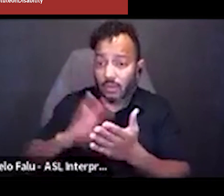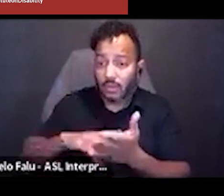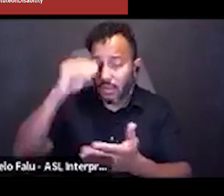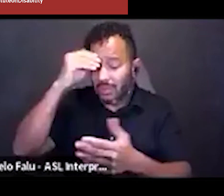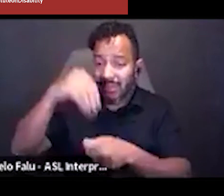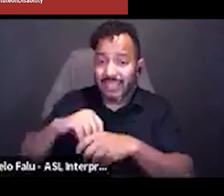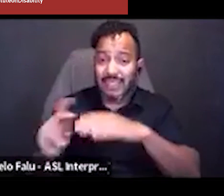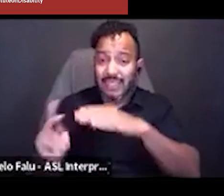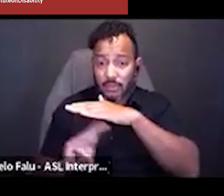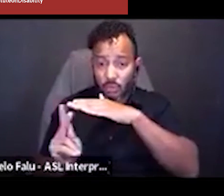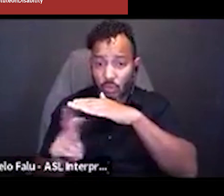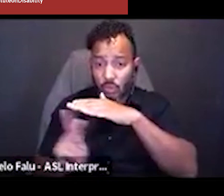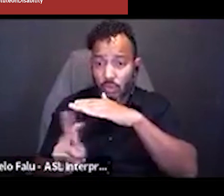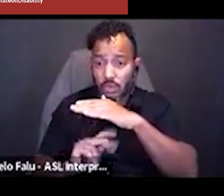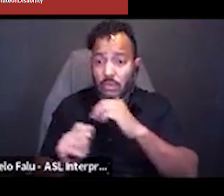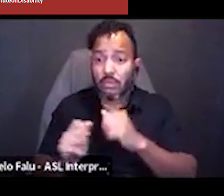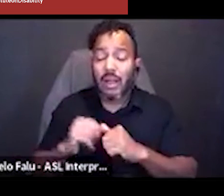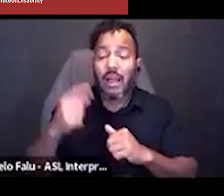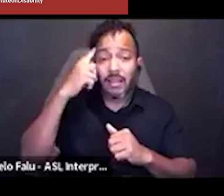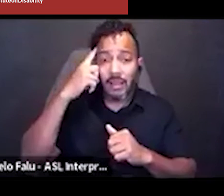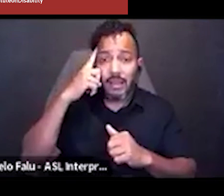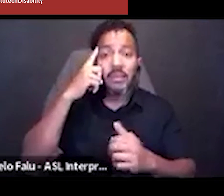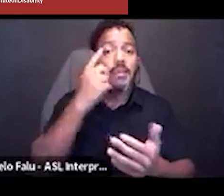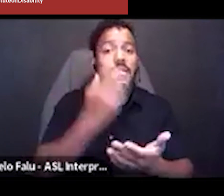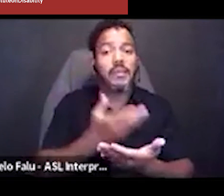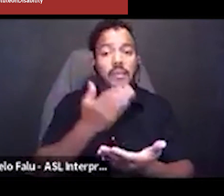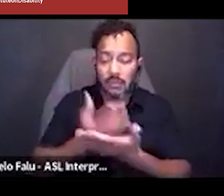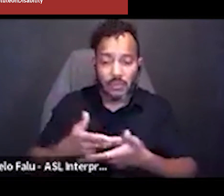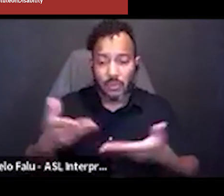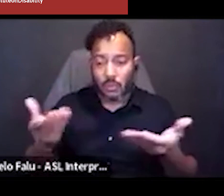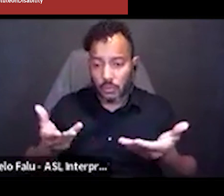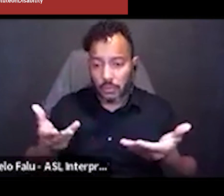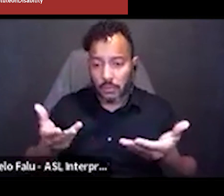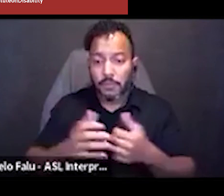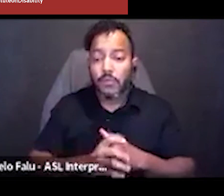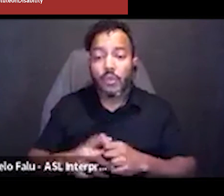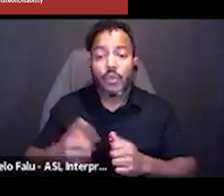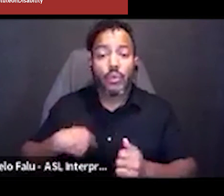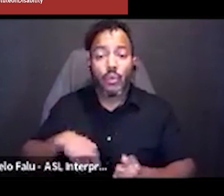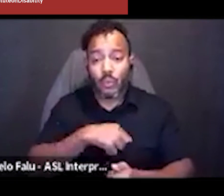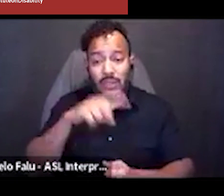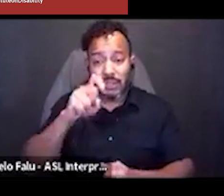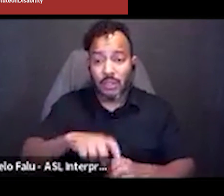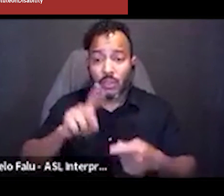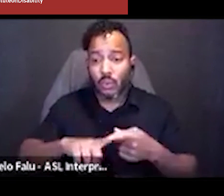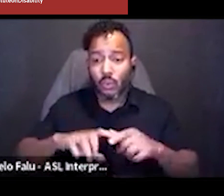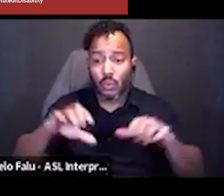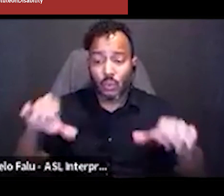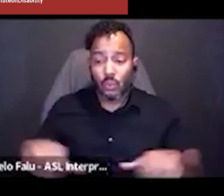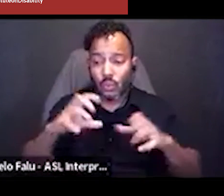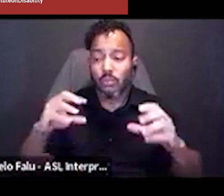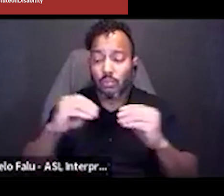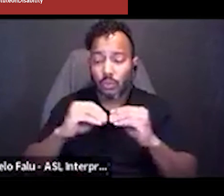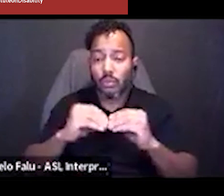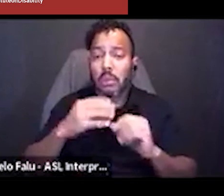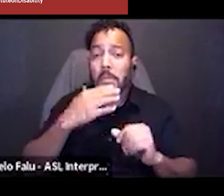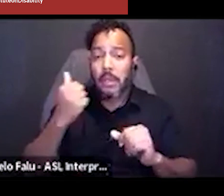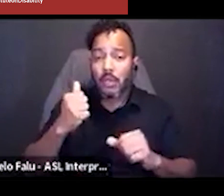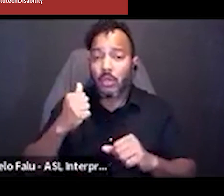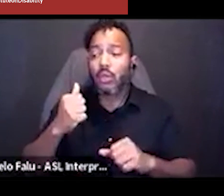I think the fact of the matter we need to be doing a much better job.